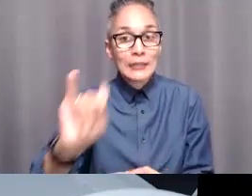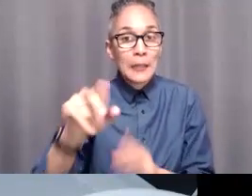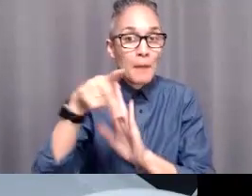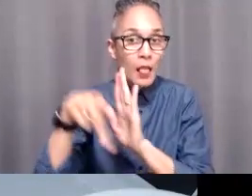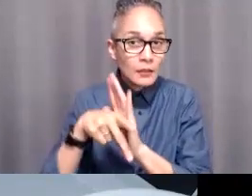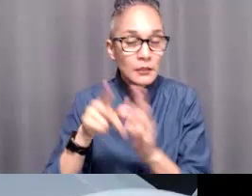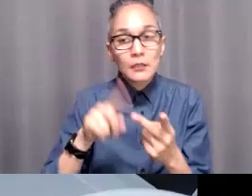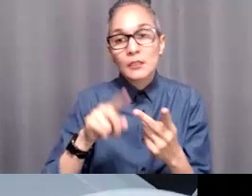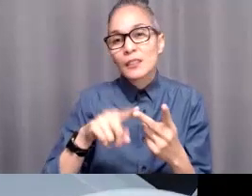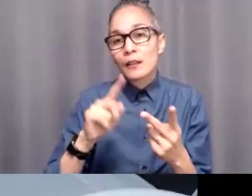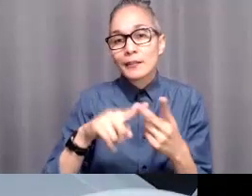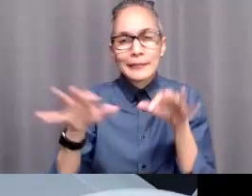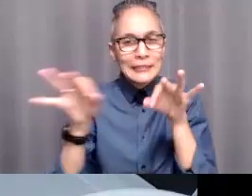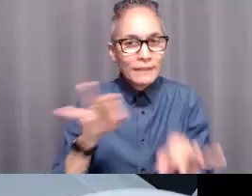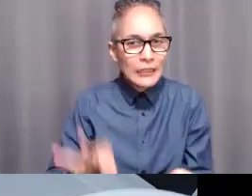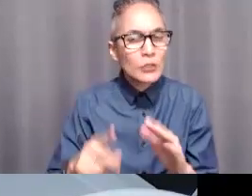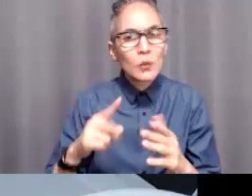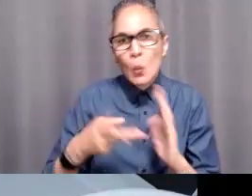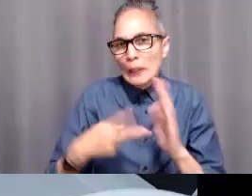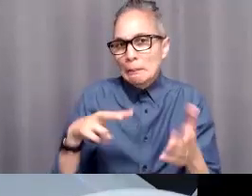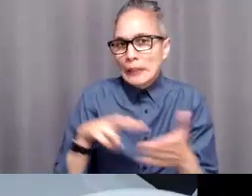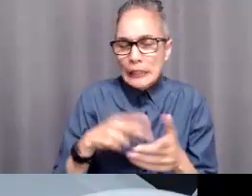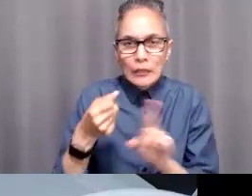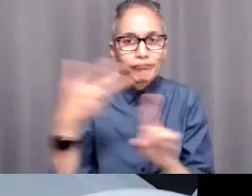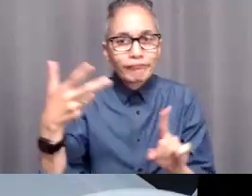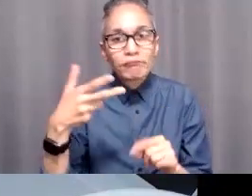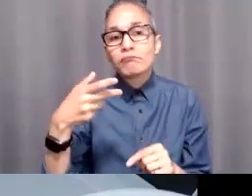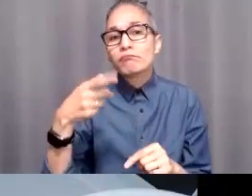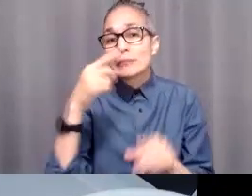or the definitions or anything, you can feel free to put it in the chat.